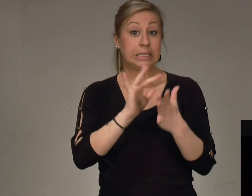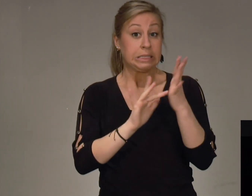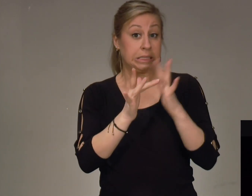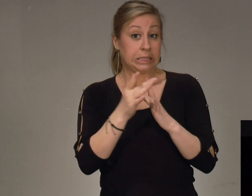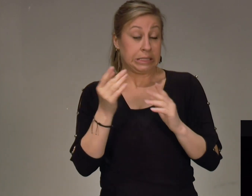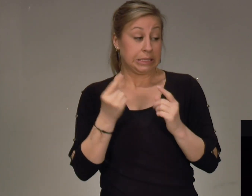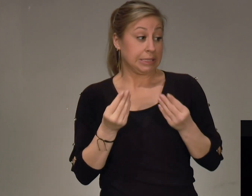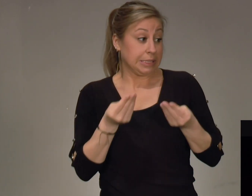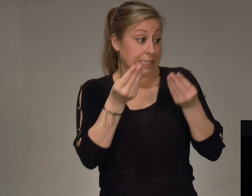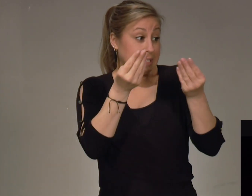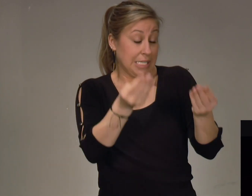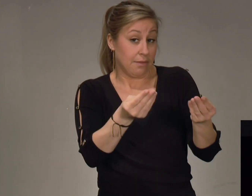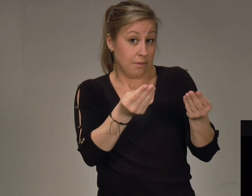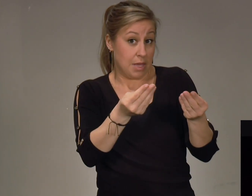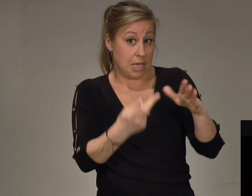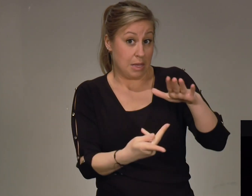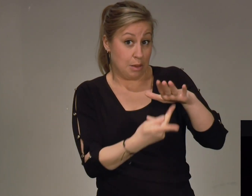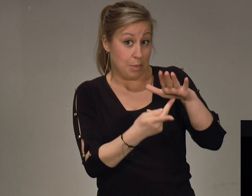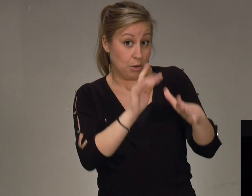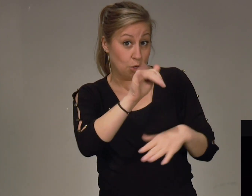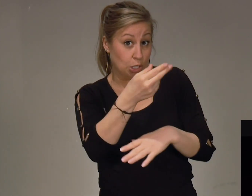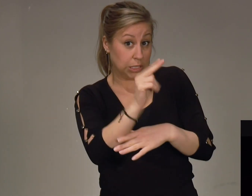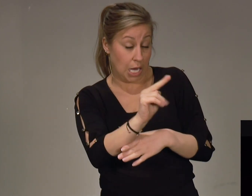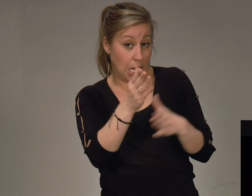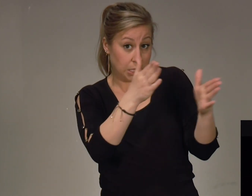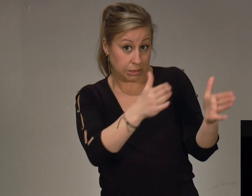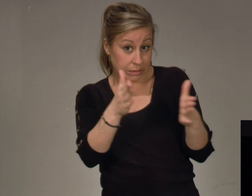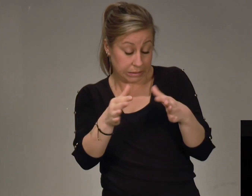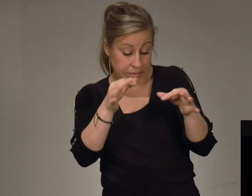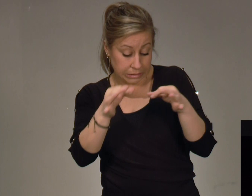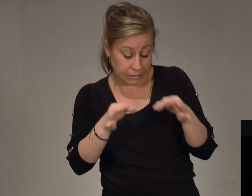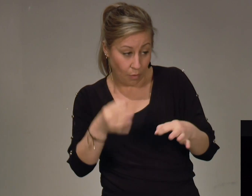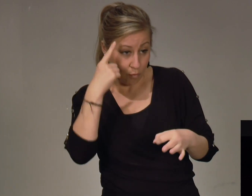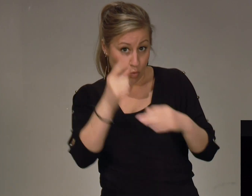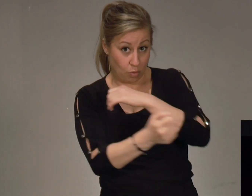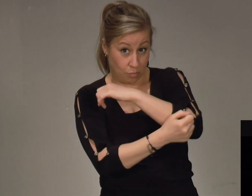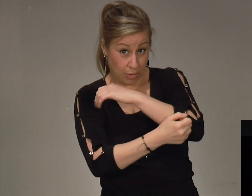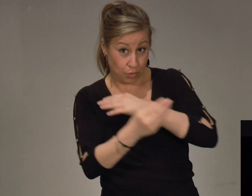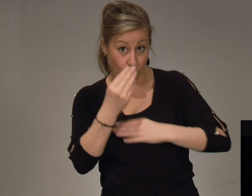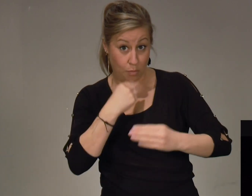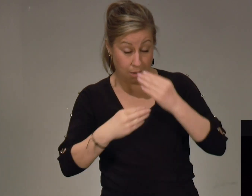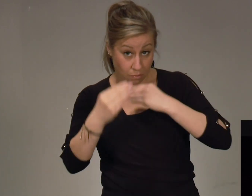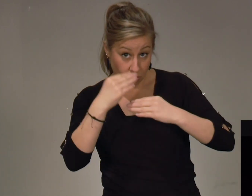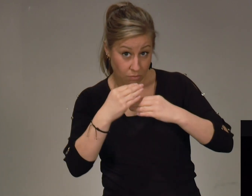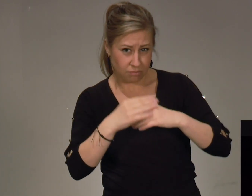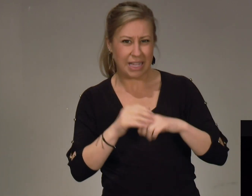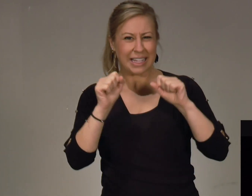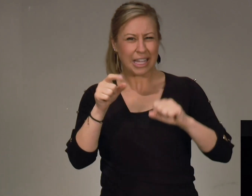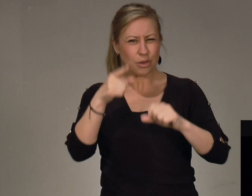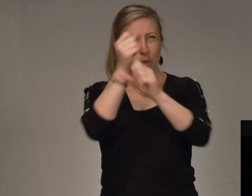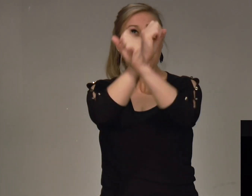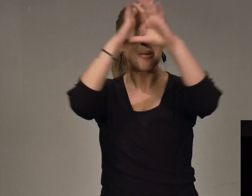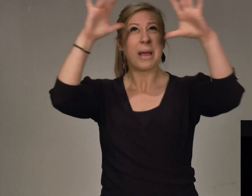directions for preparing the Passover meal. Can you imagine the scene here?